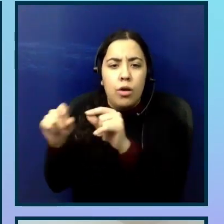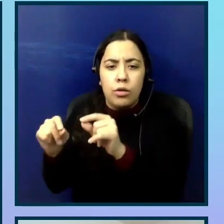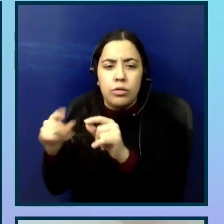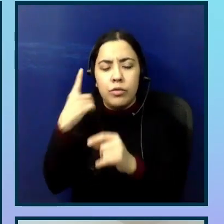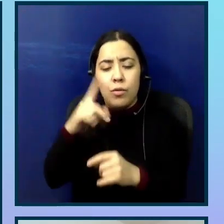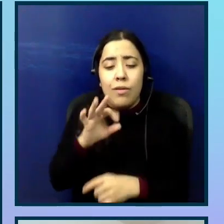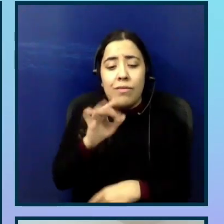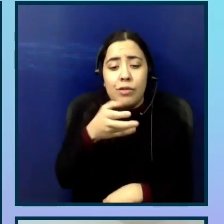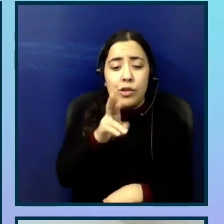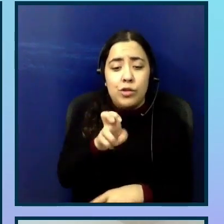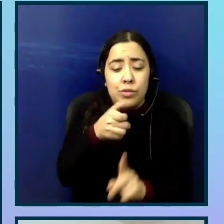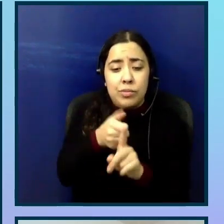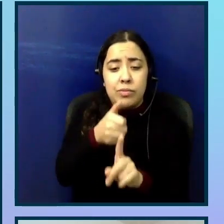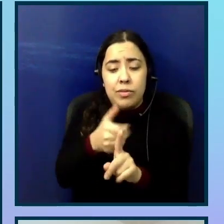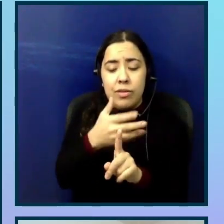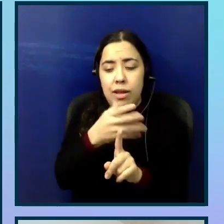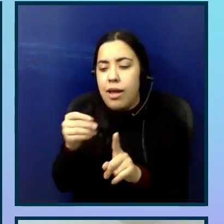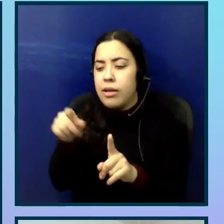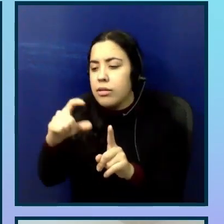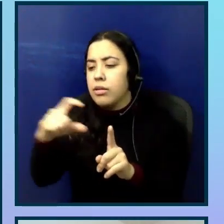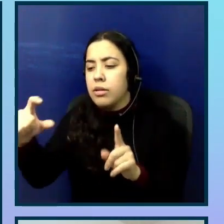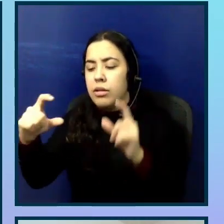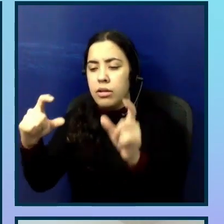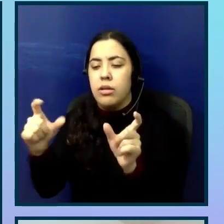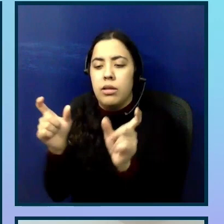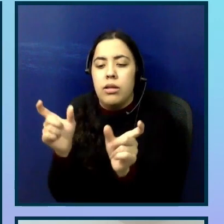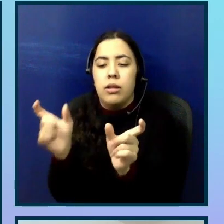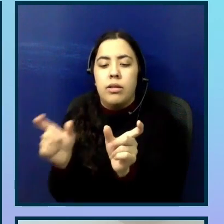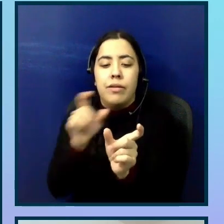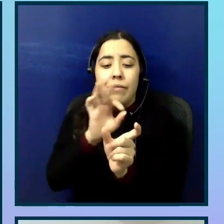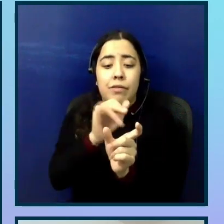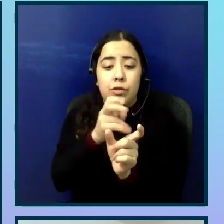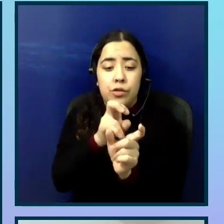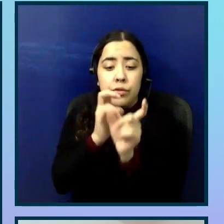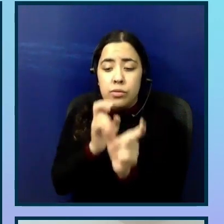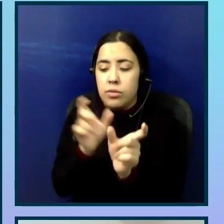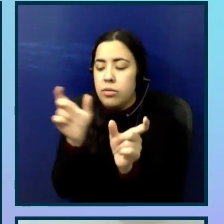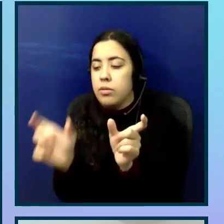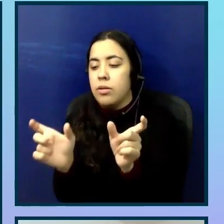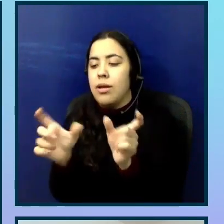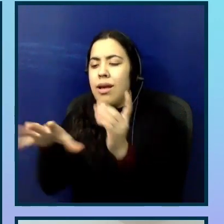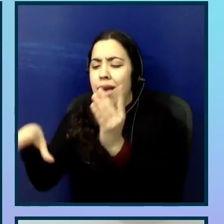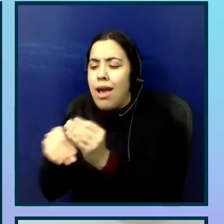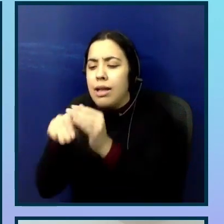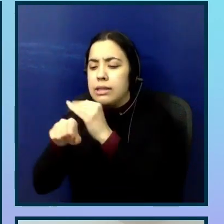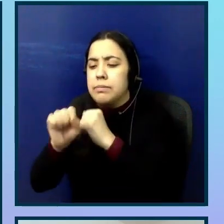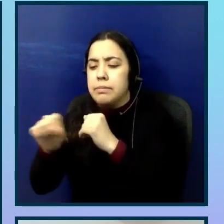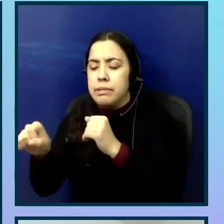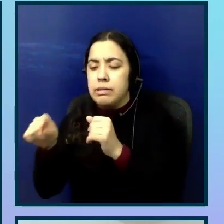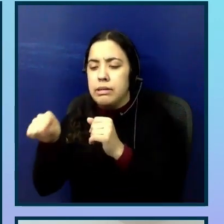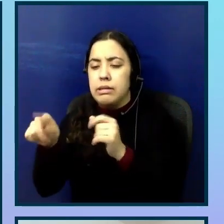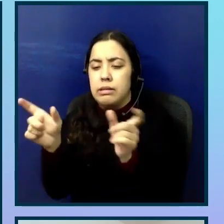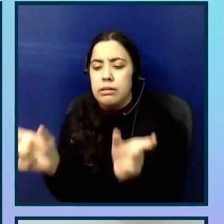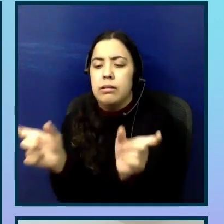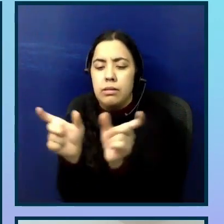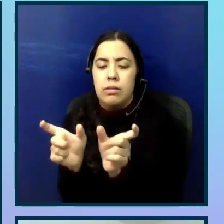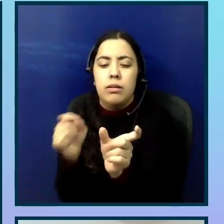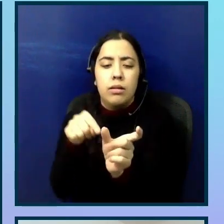"Add accessibility to this feature." The main feature card would then get moved to QA and the accessibility portion